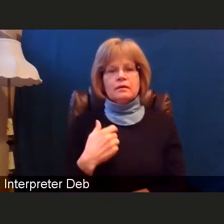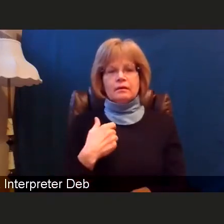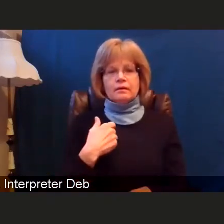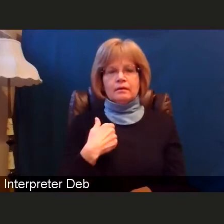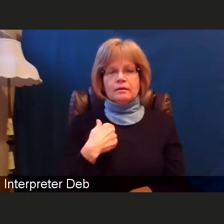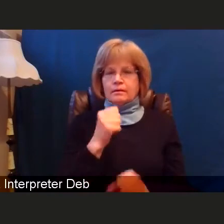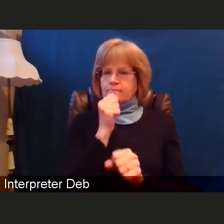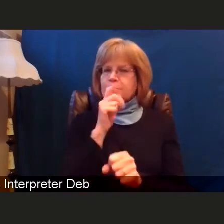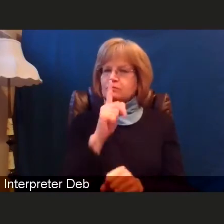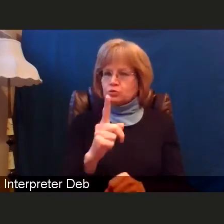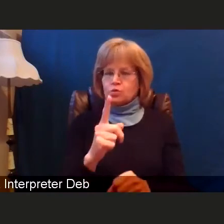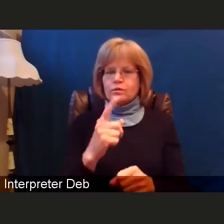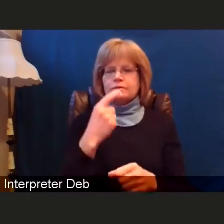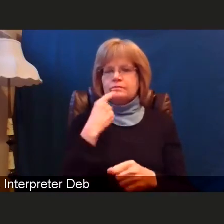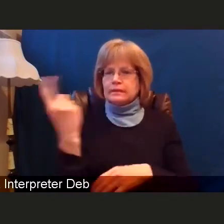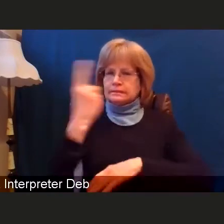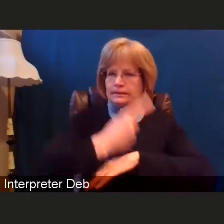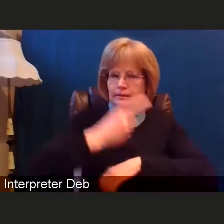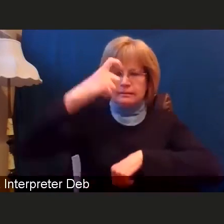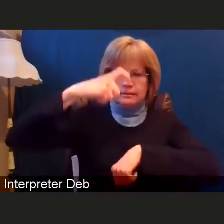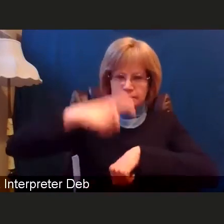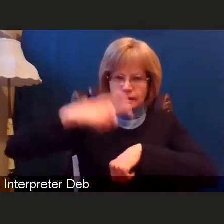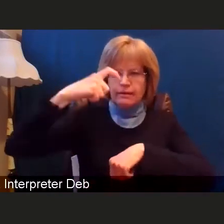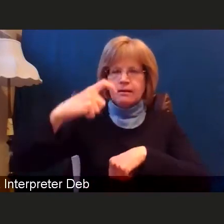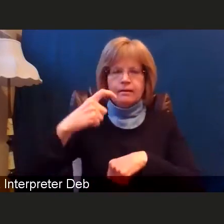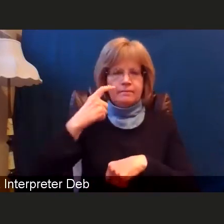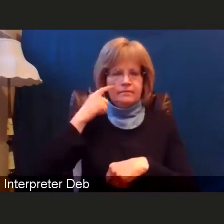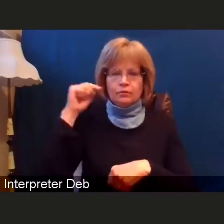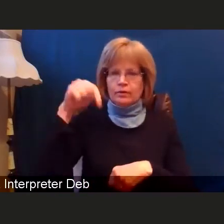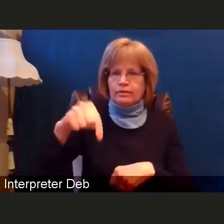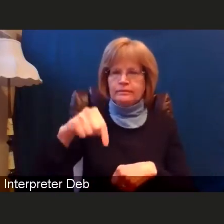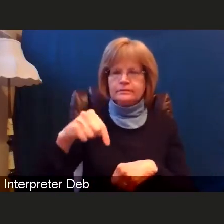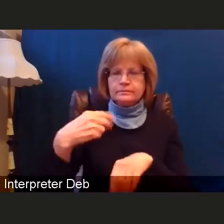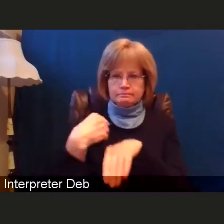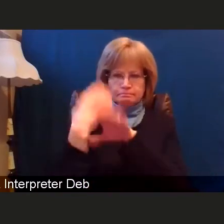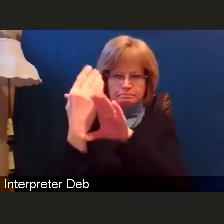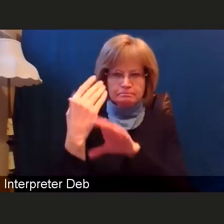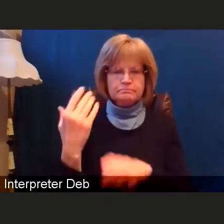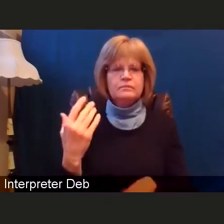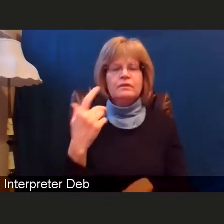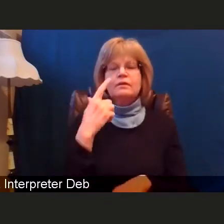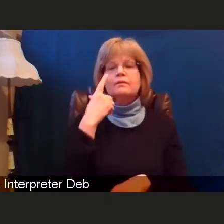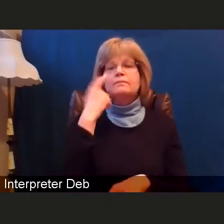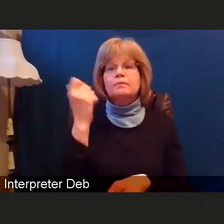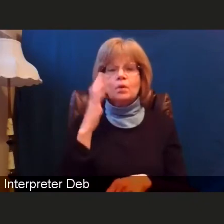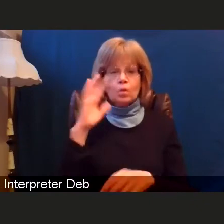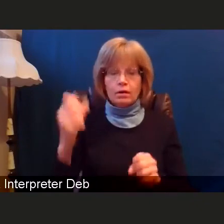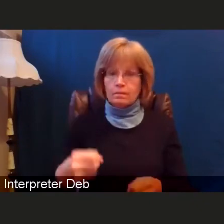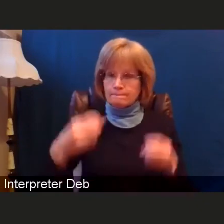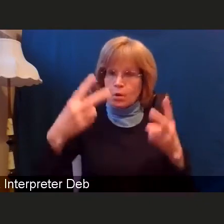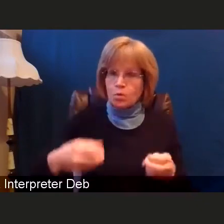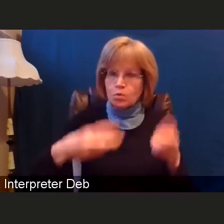and timestamp our video conversations because we will post these on things like Facebook